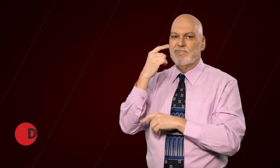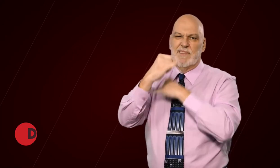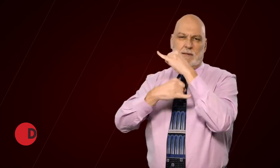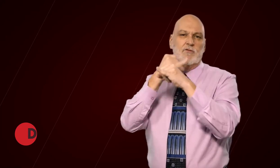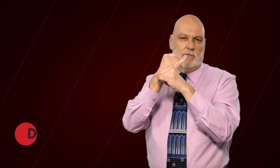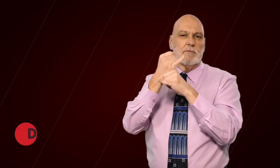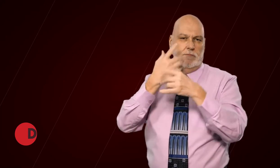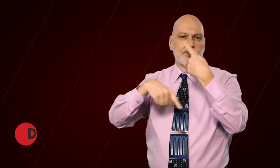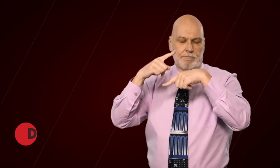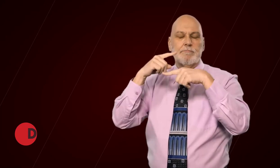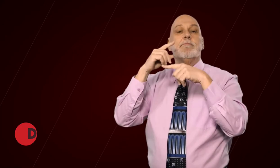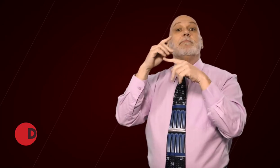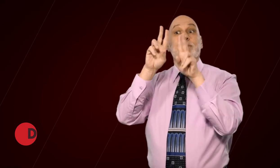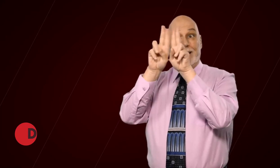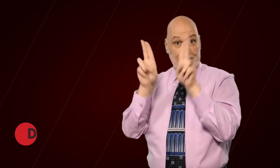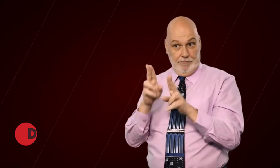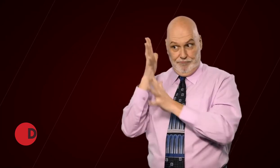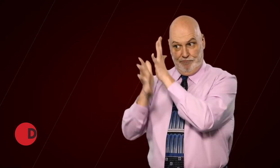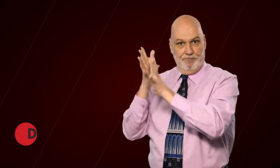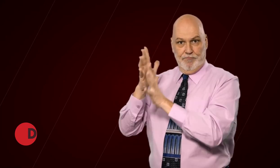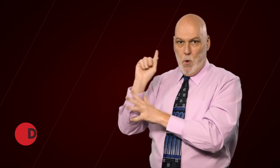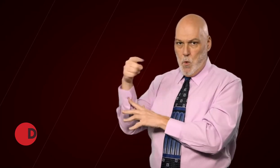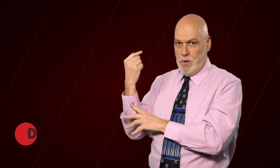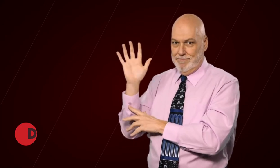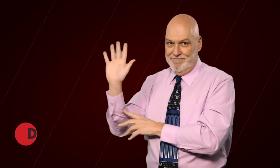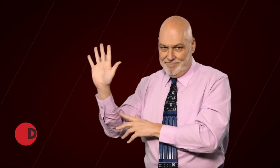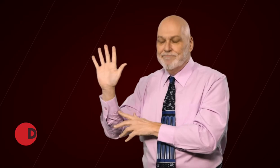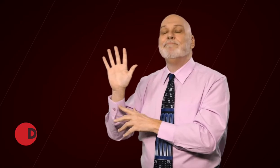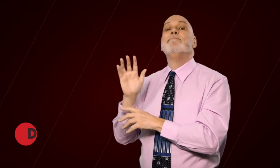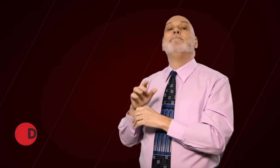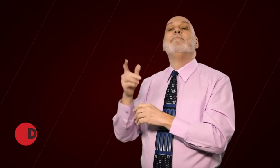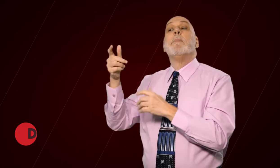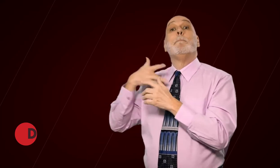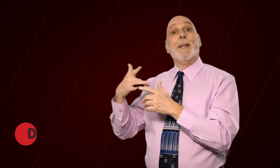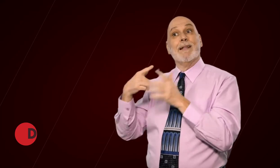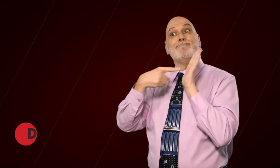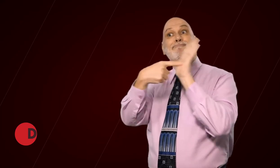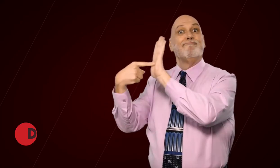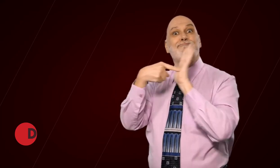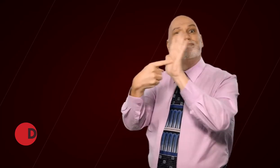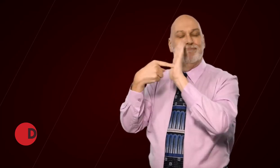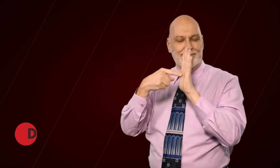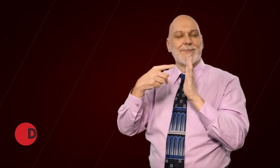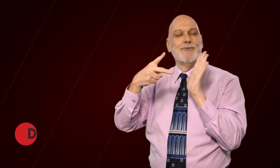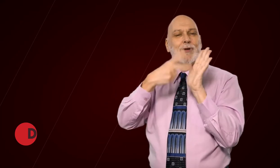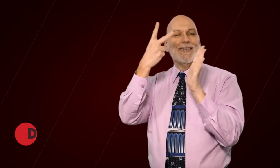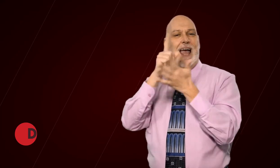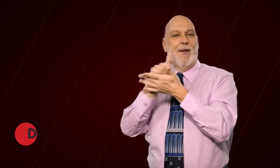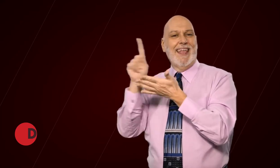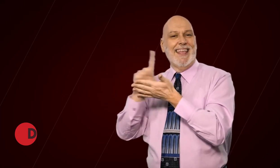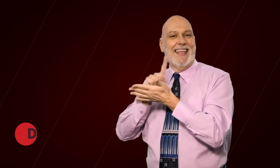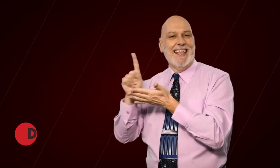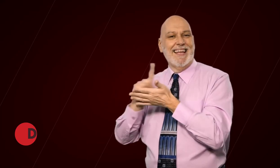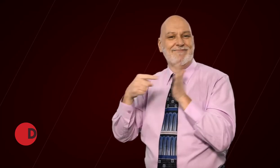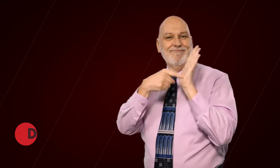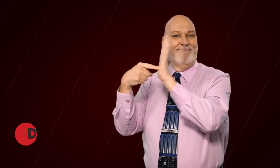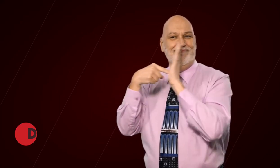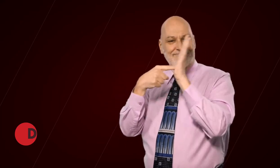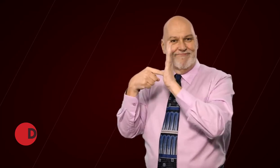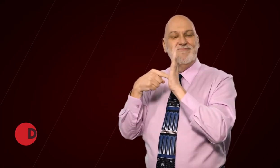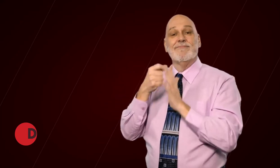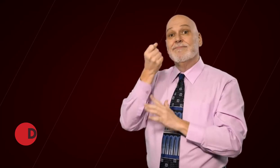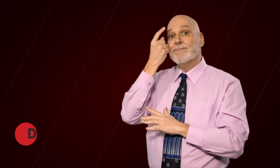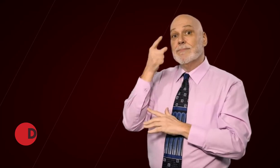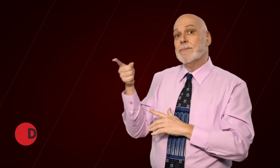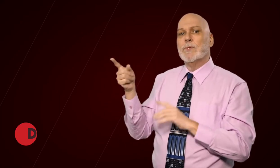“WorldSign Week", which is international TV news.